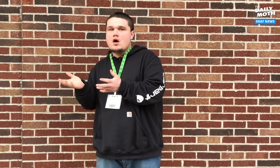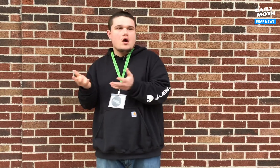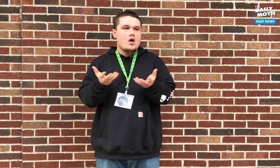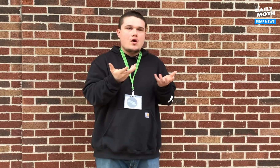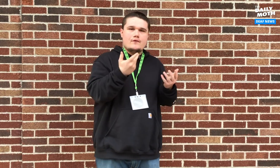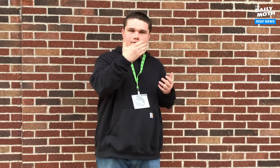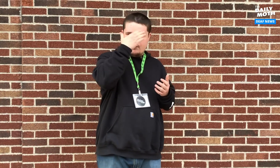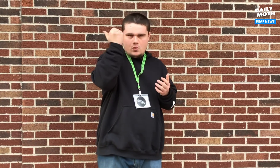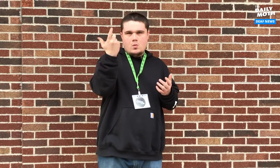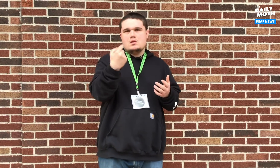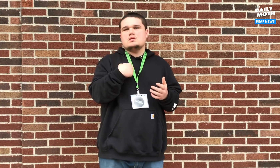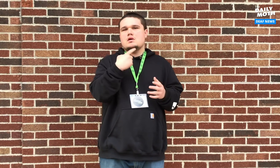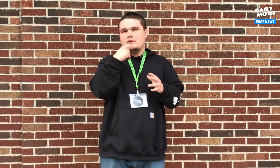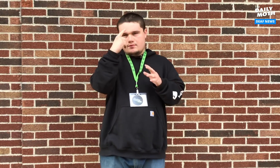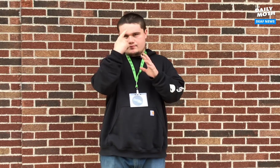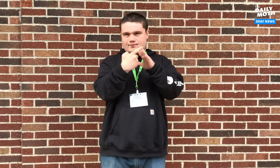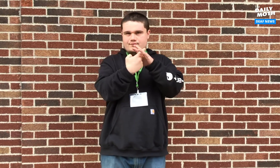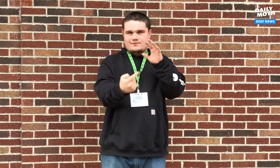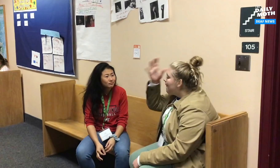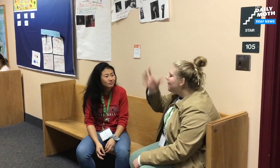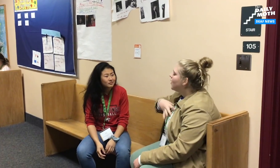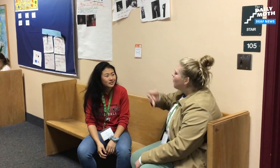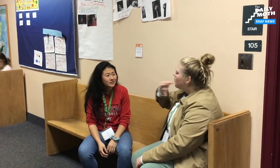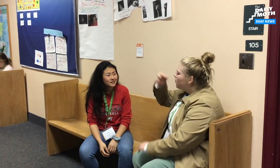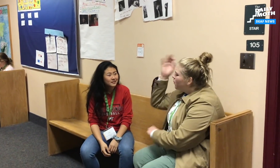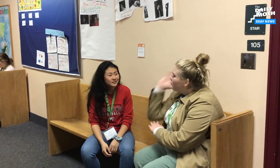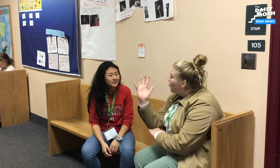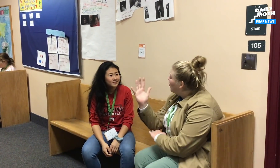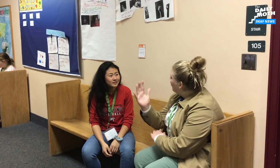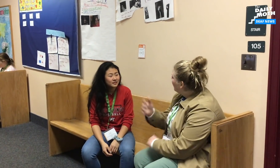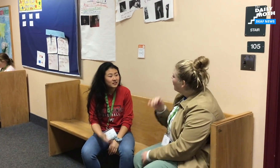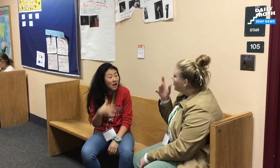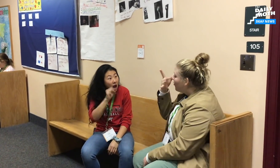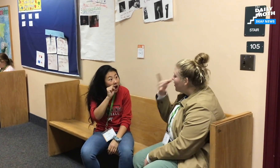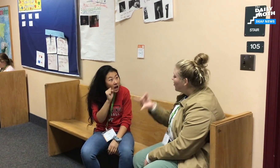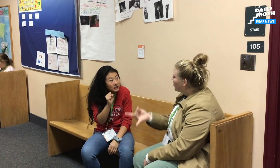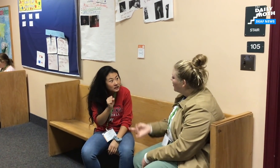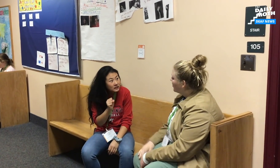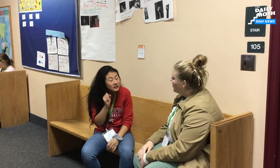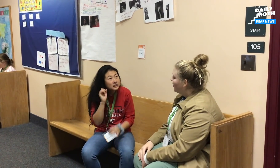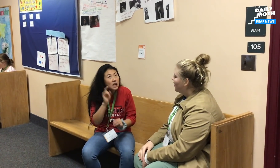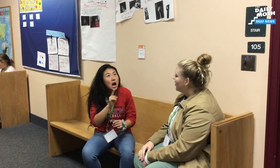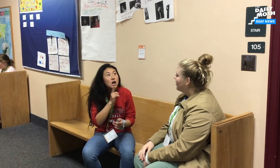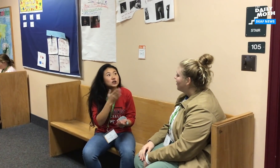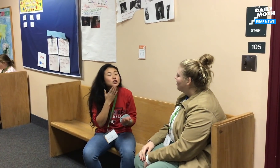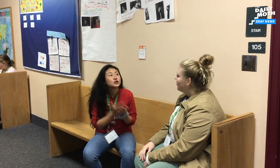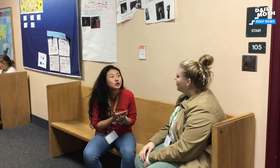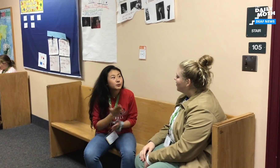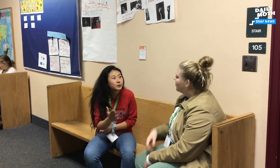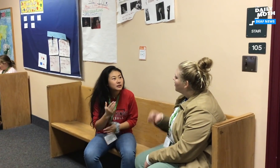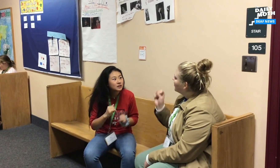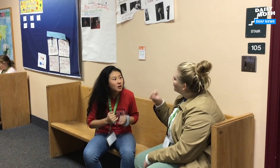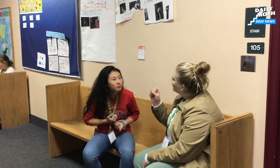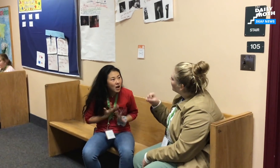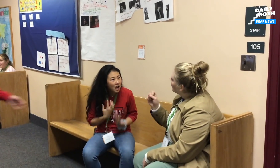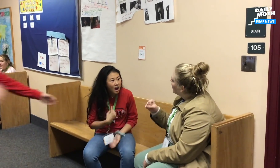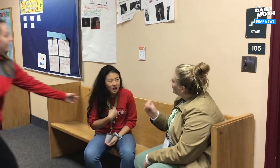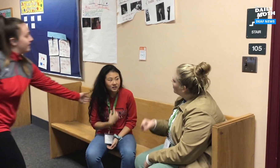When you go back to the original conversation, you might forget what the topic was! That guy was such a good presenter! So interesting! Yes! He was so good and he inspired me!